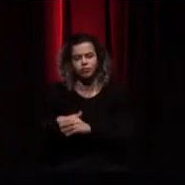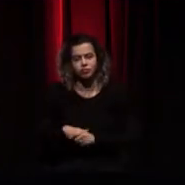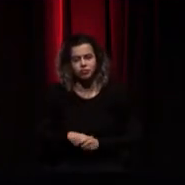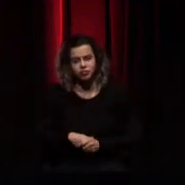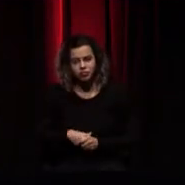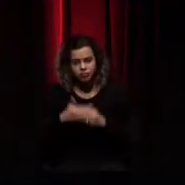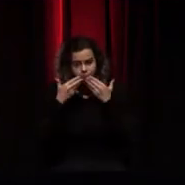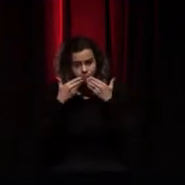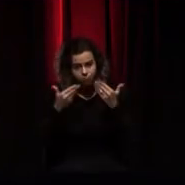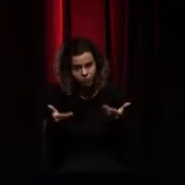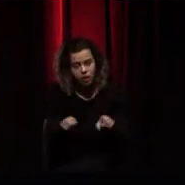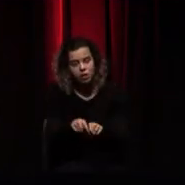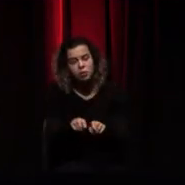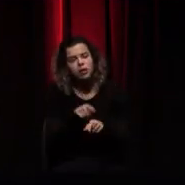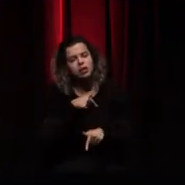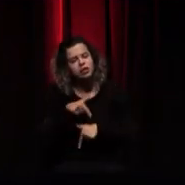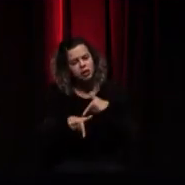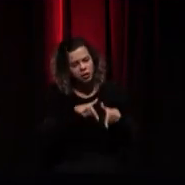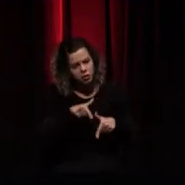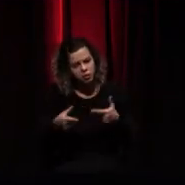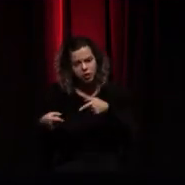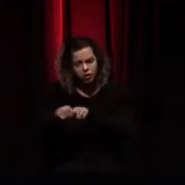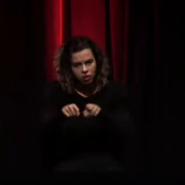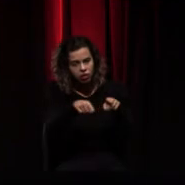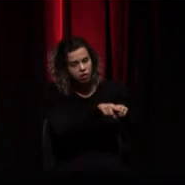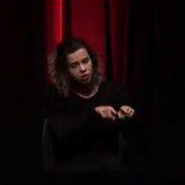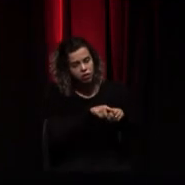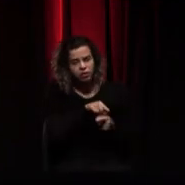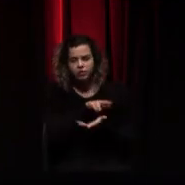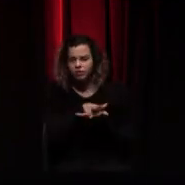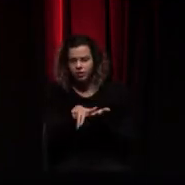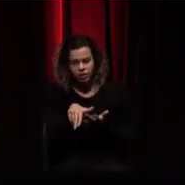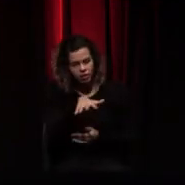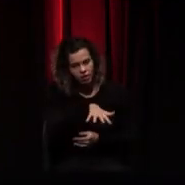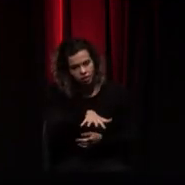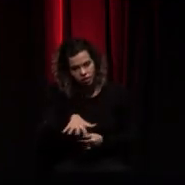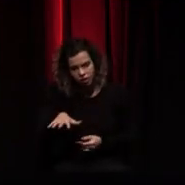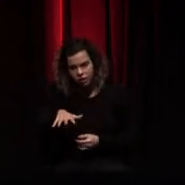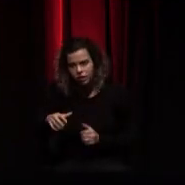We can be brands’ partners in different areas: